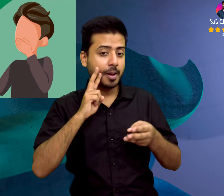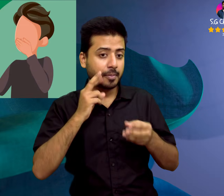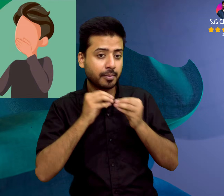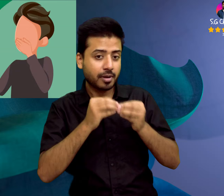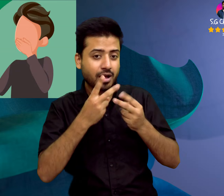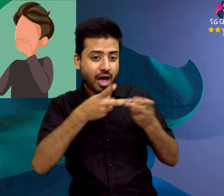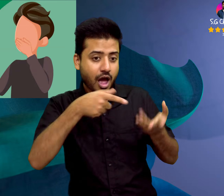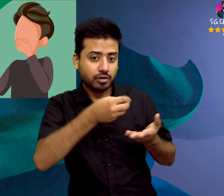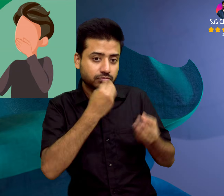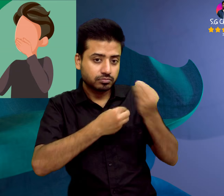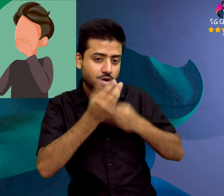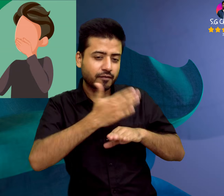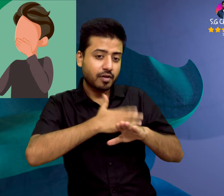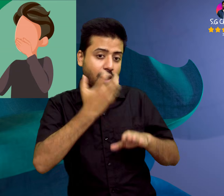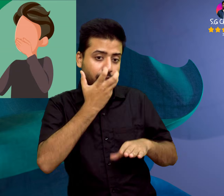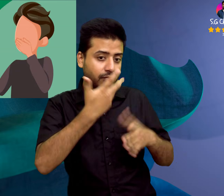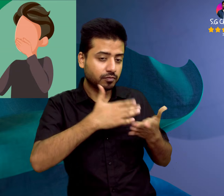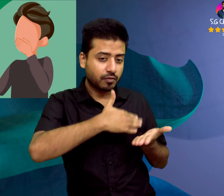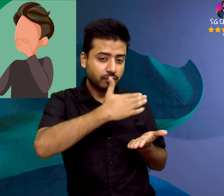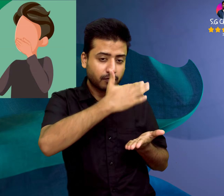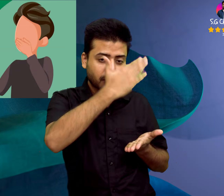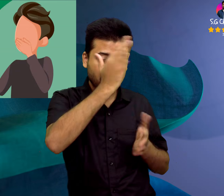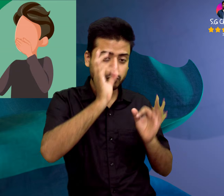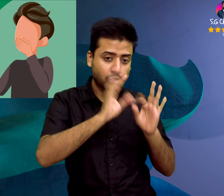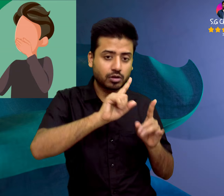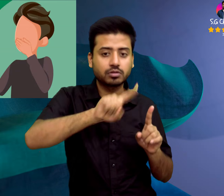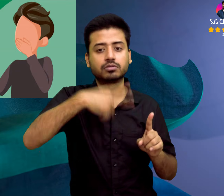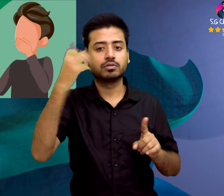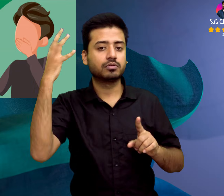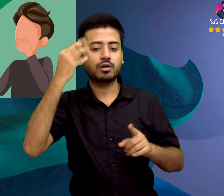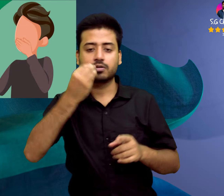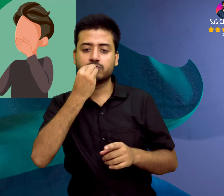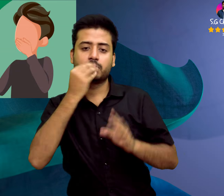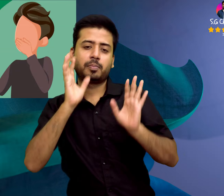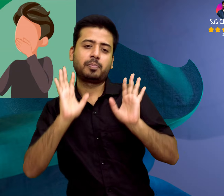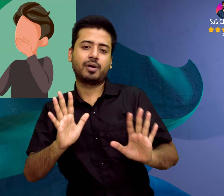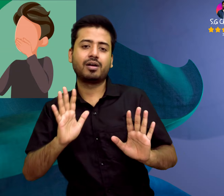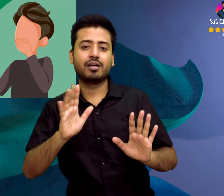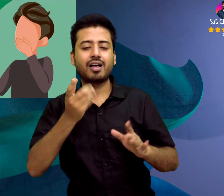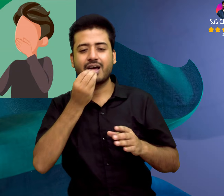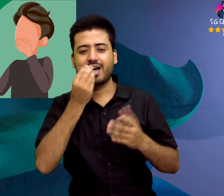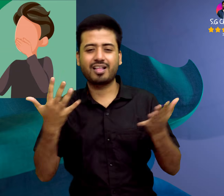and becomes a liquid dessert. Liquid calories do not register the same mechanical satiety